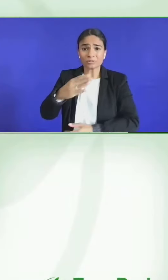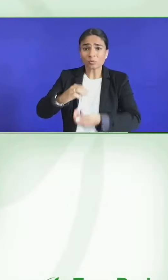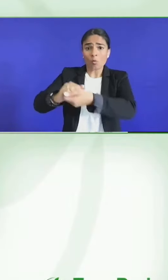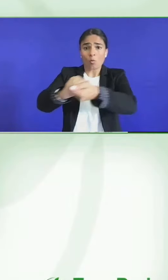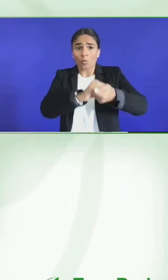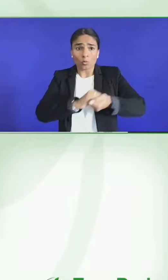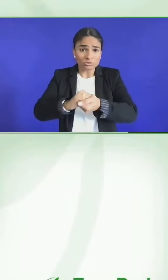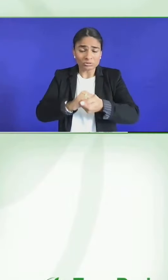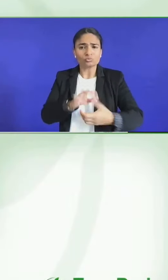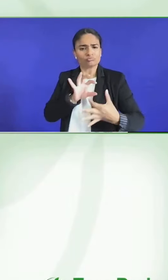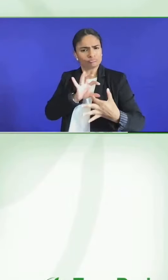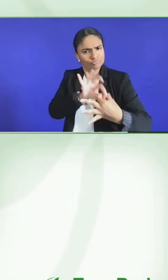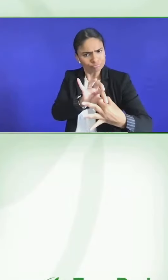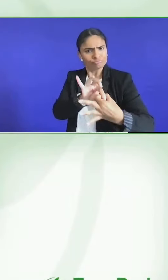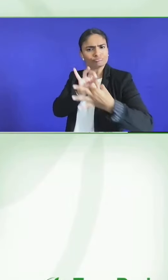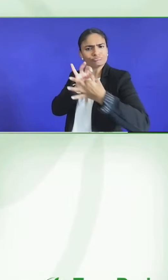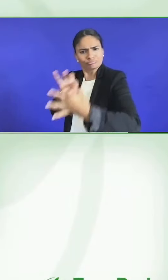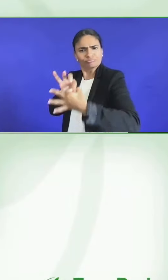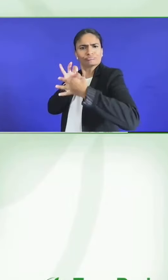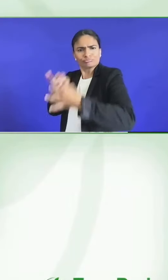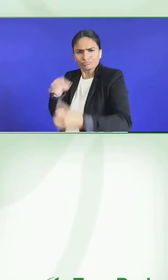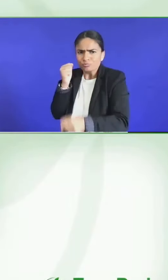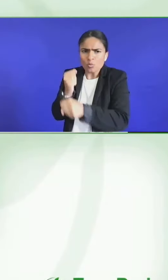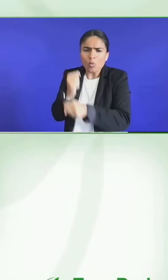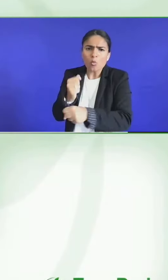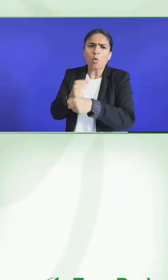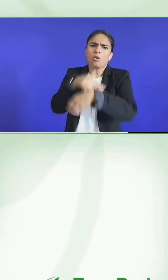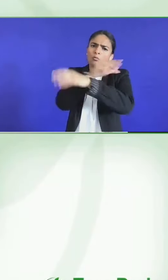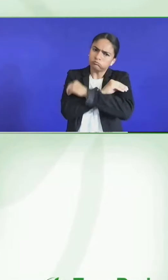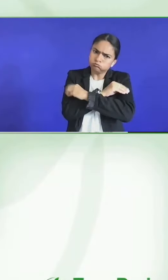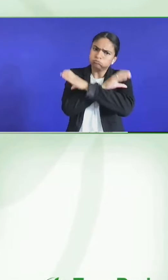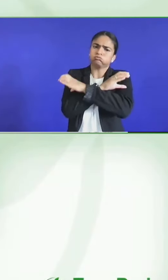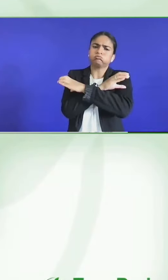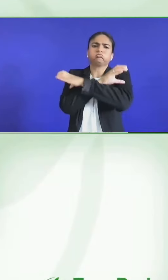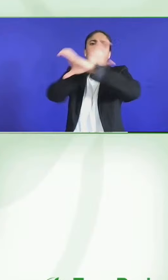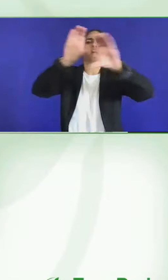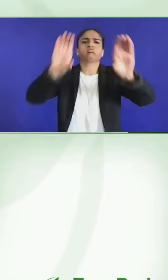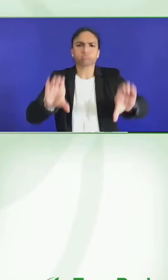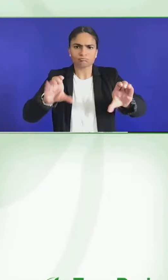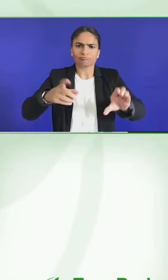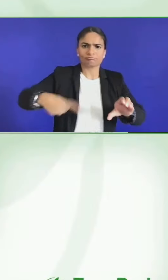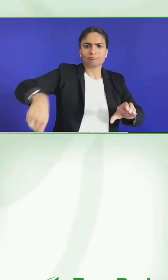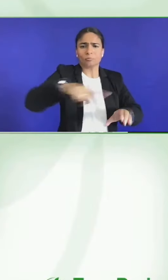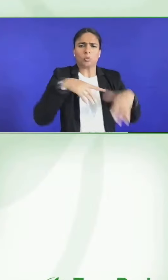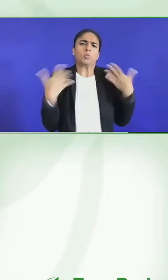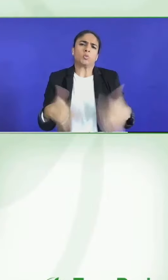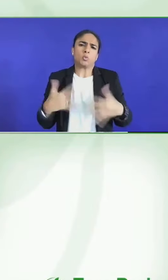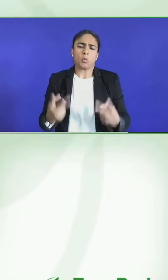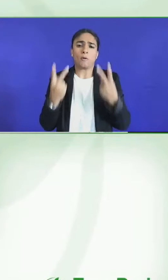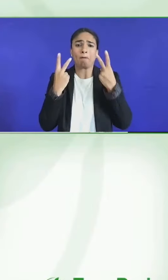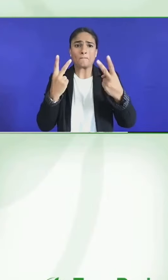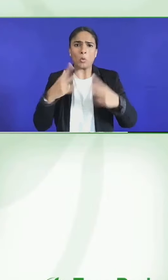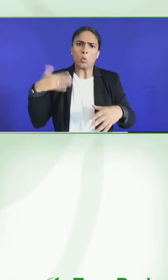Some of the services like we said our small group homes were several people lived together in apartments or houses.